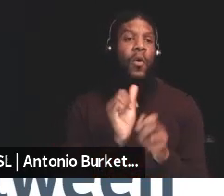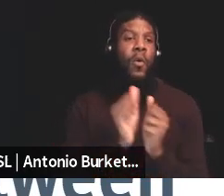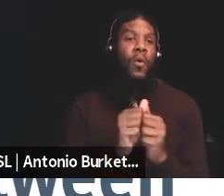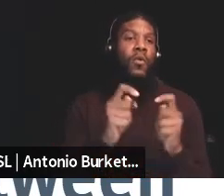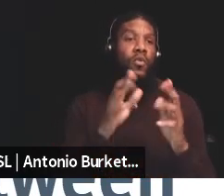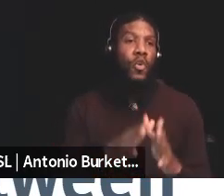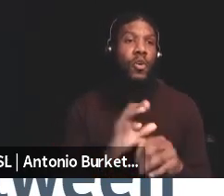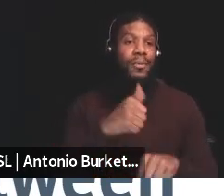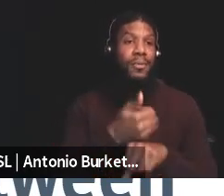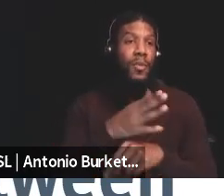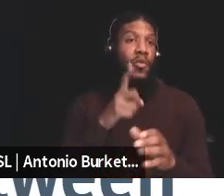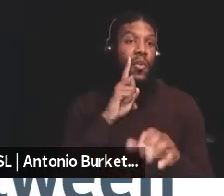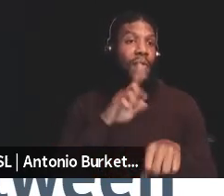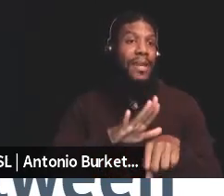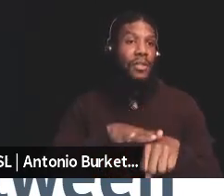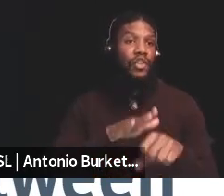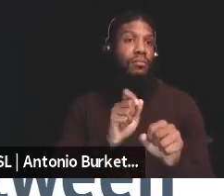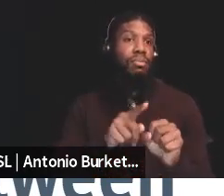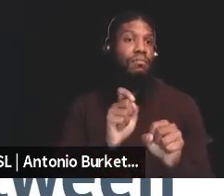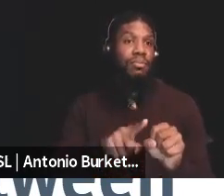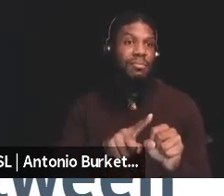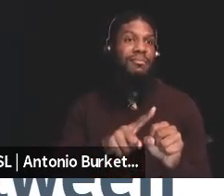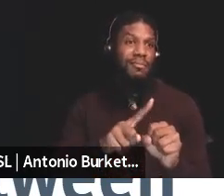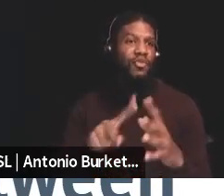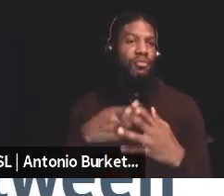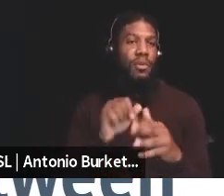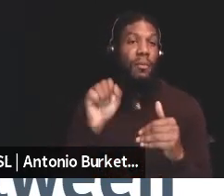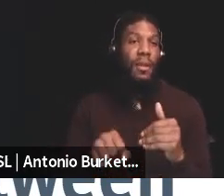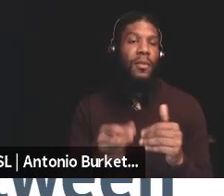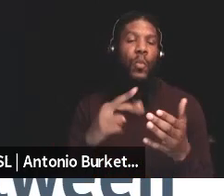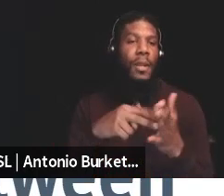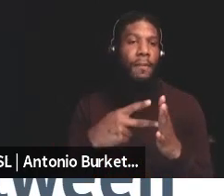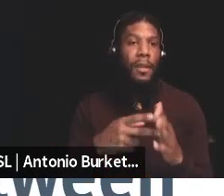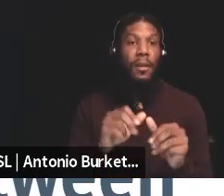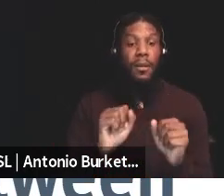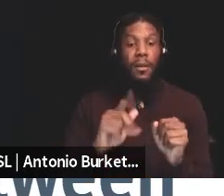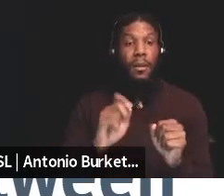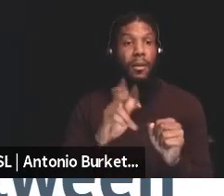the very beginning of the semester In other words, Slack will not send them a message to their phone